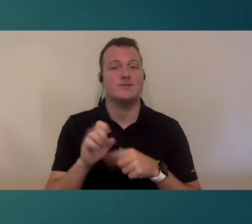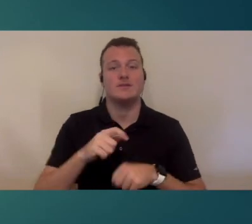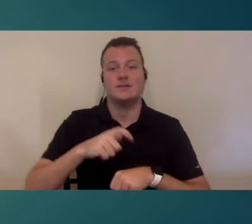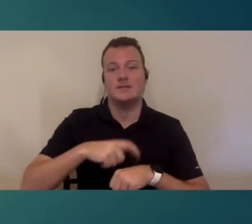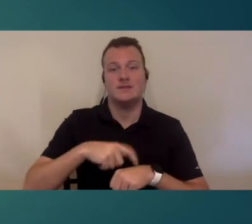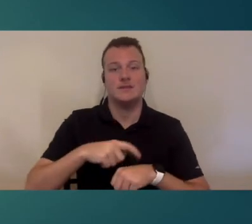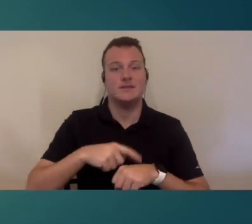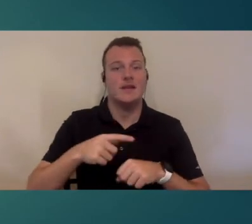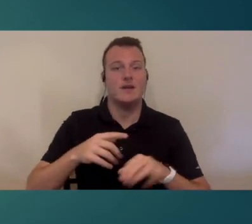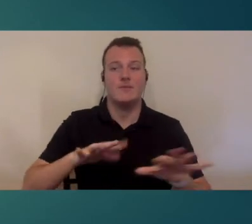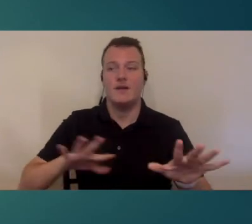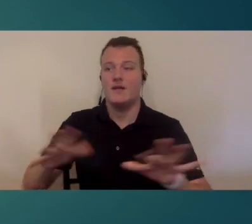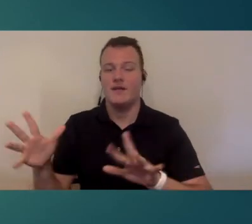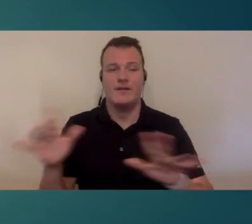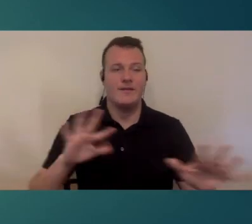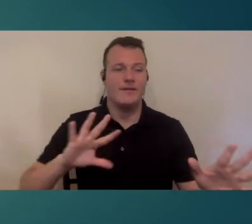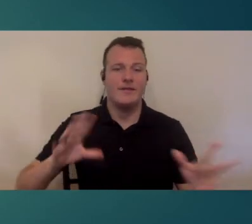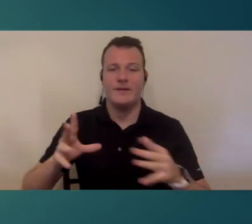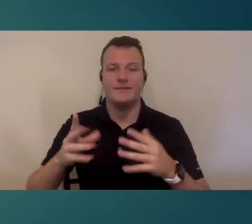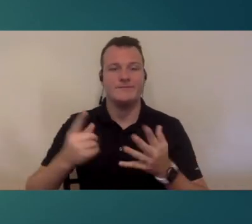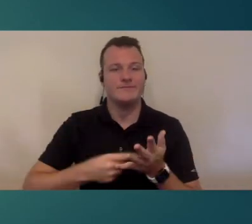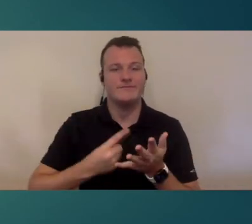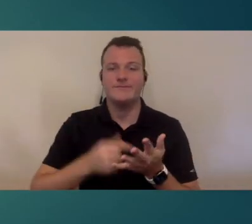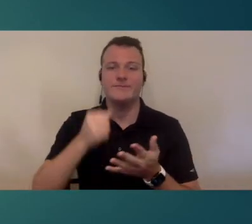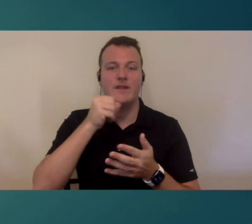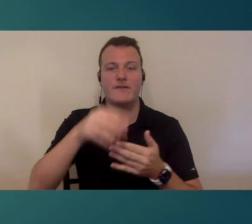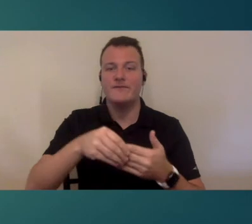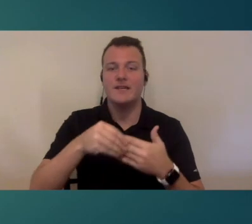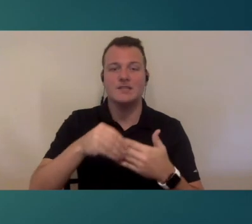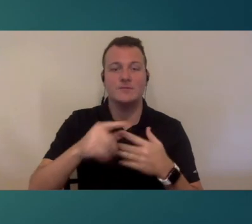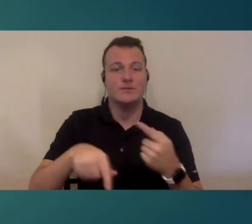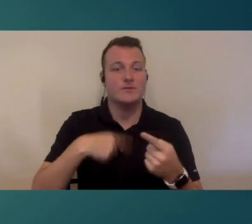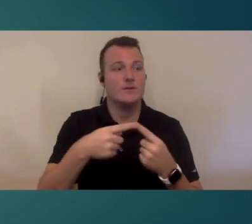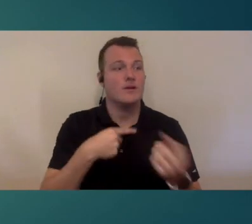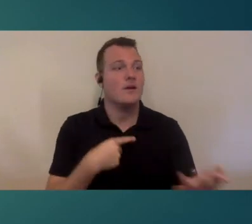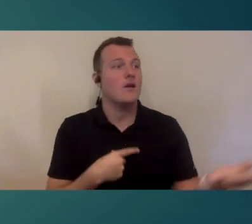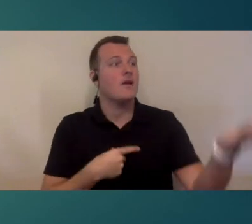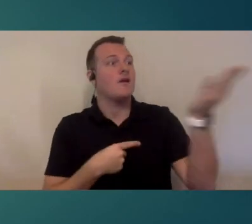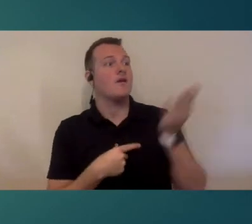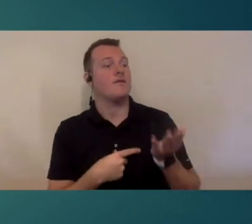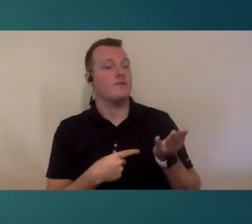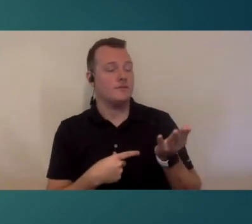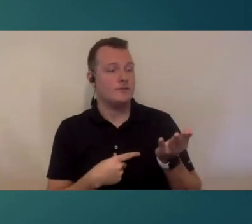timeline is all over the place on when someone might offer you a fourth-year